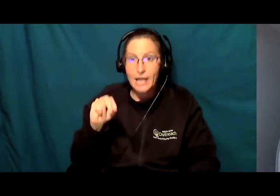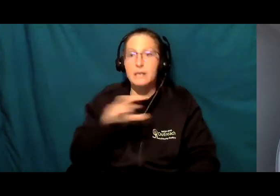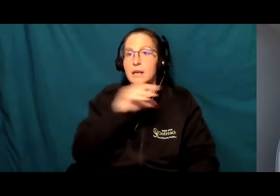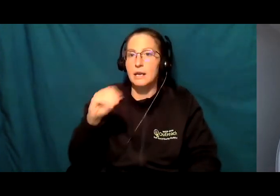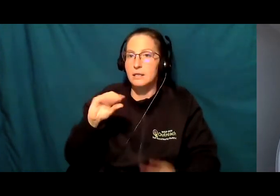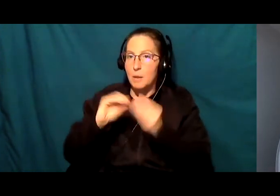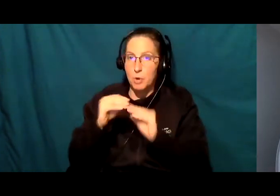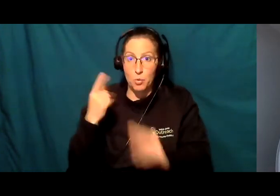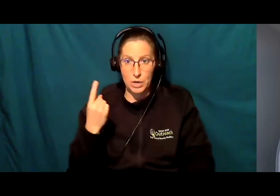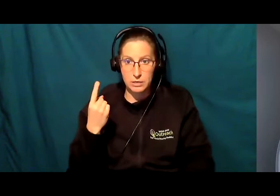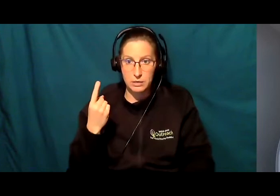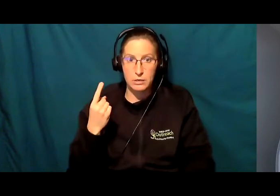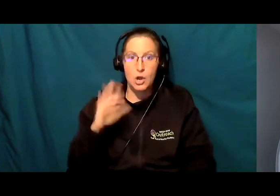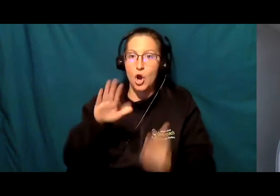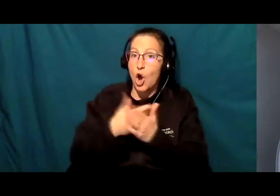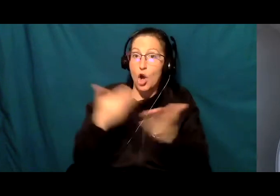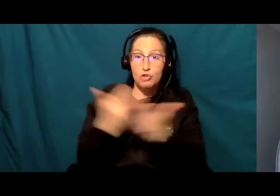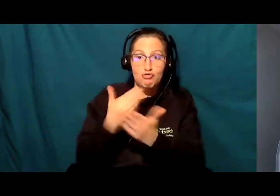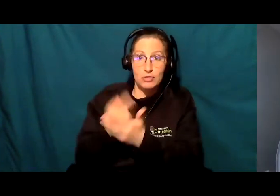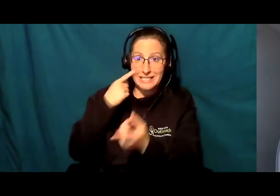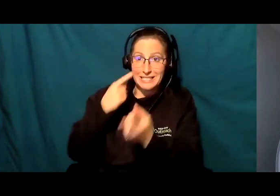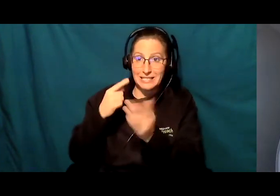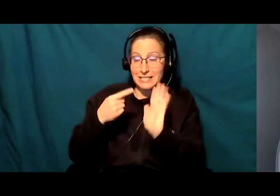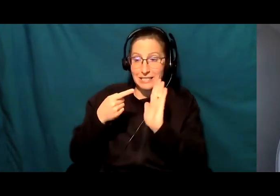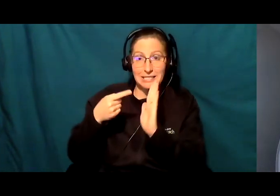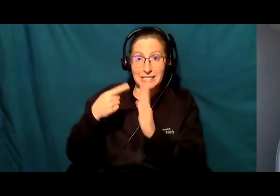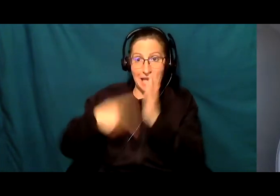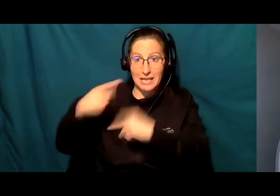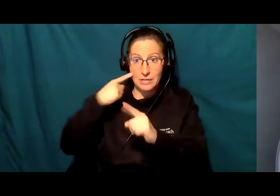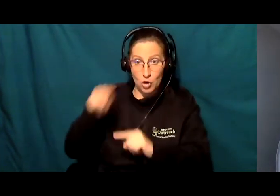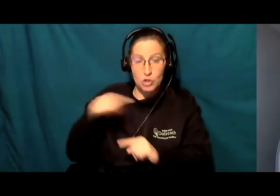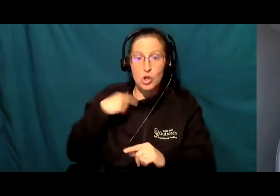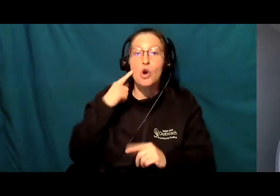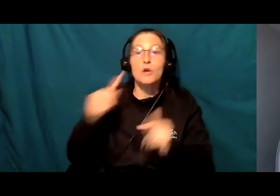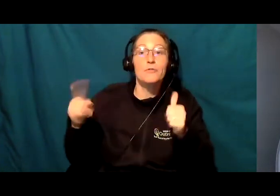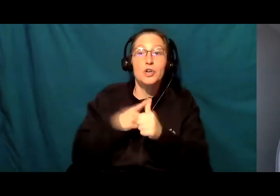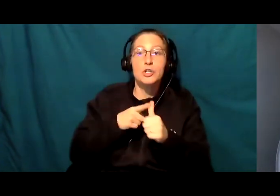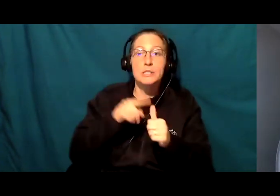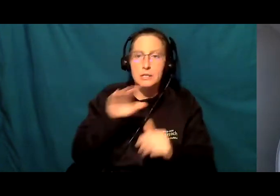So these are all new signs to her. And so we're just finding "bird" in a line